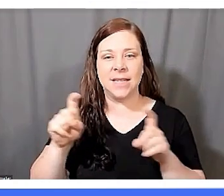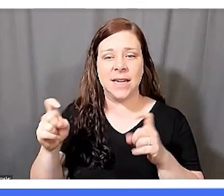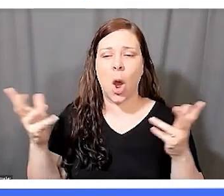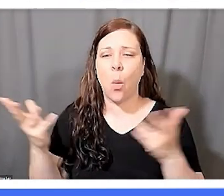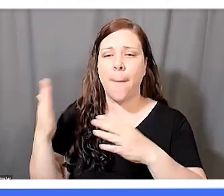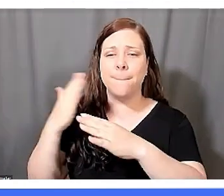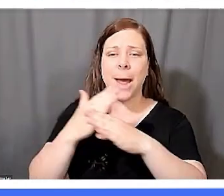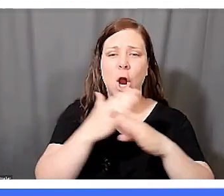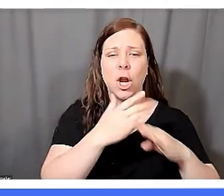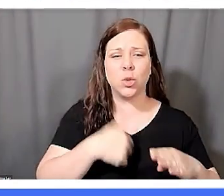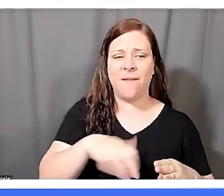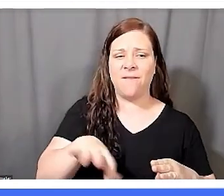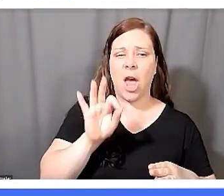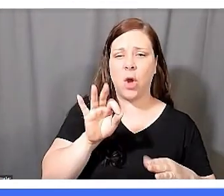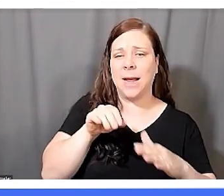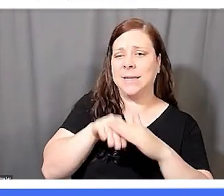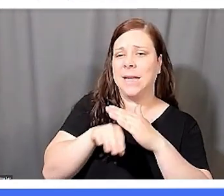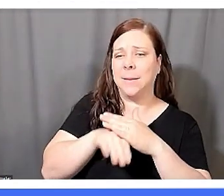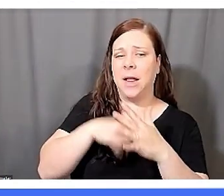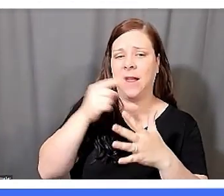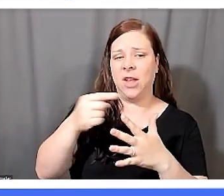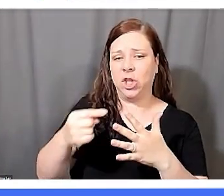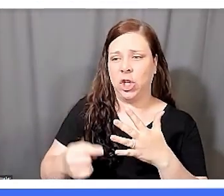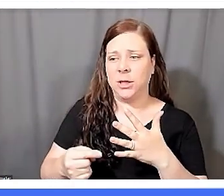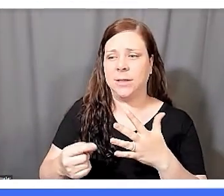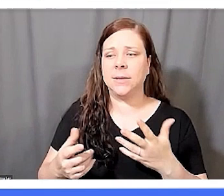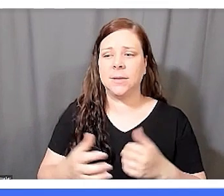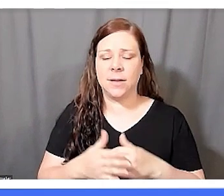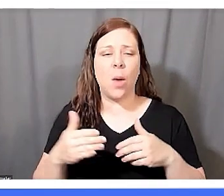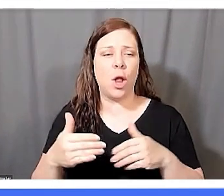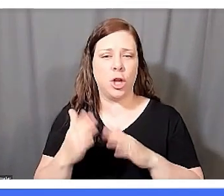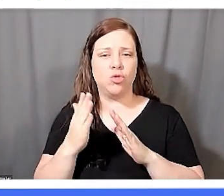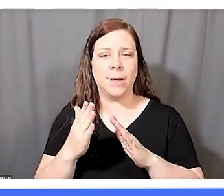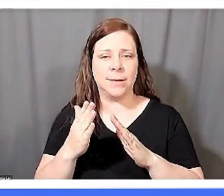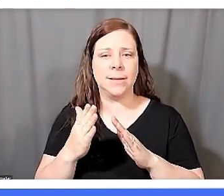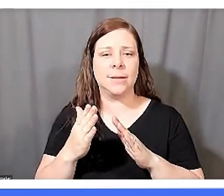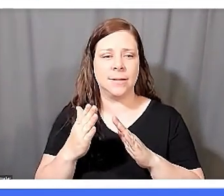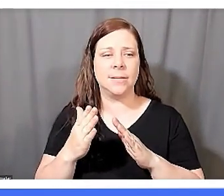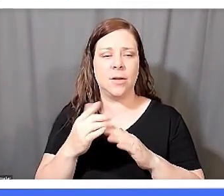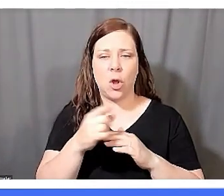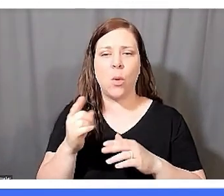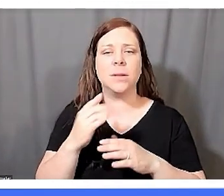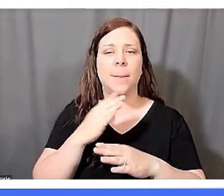accessibility features that address those kinds of barriers, and how to get around the barriers and breaking